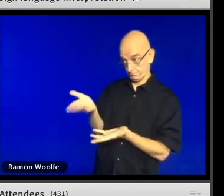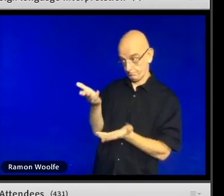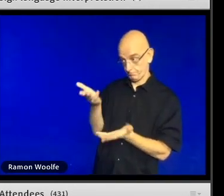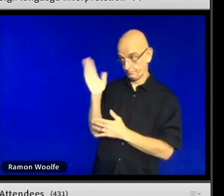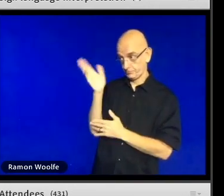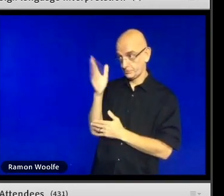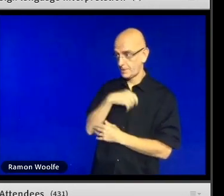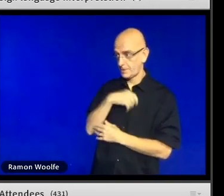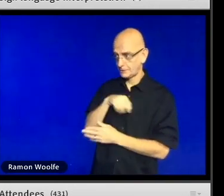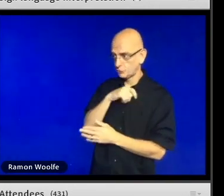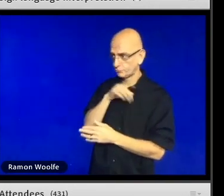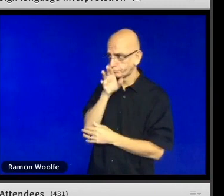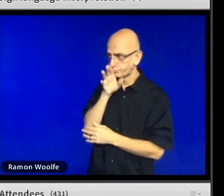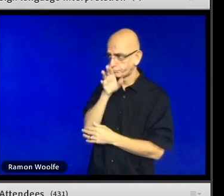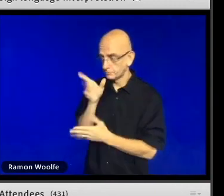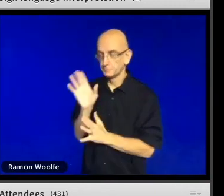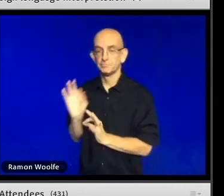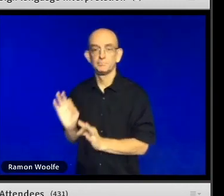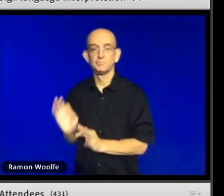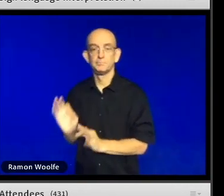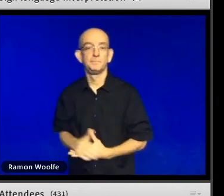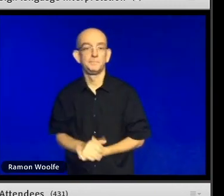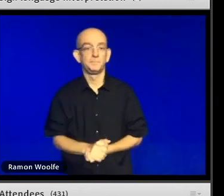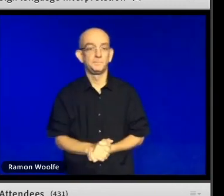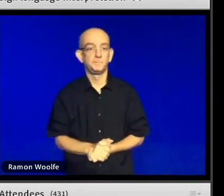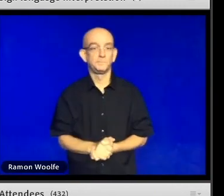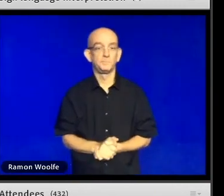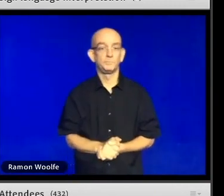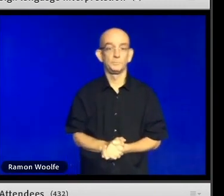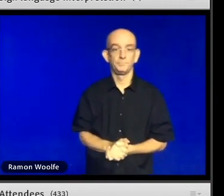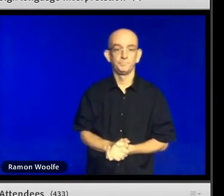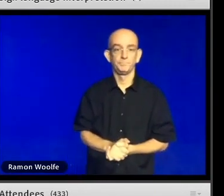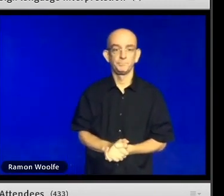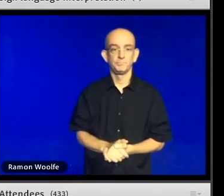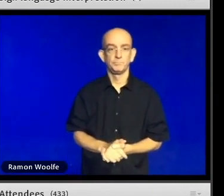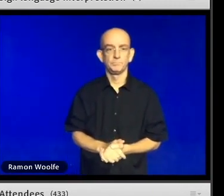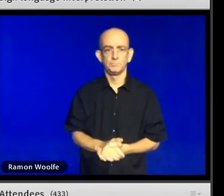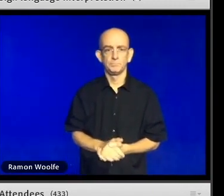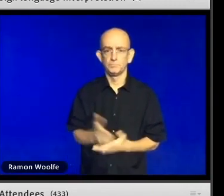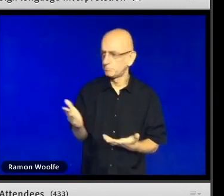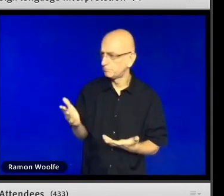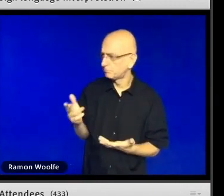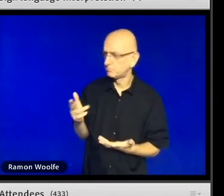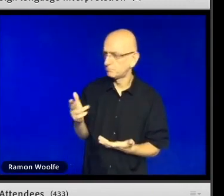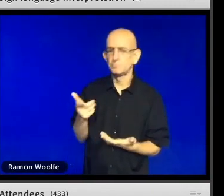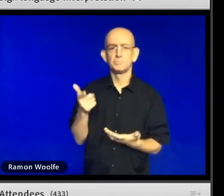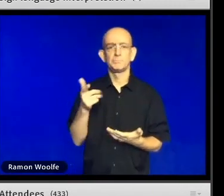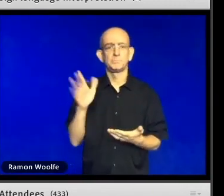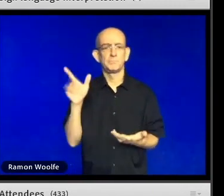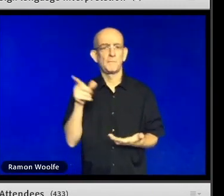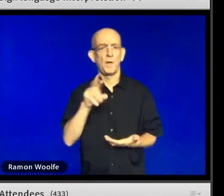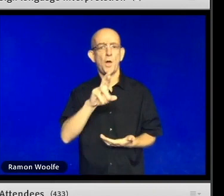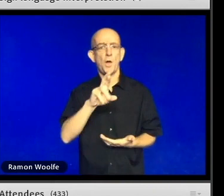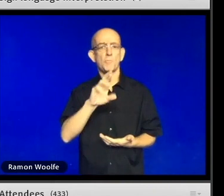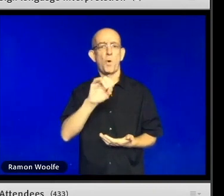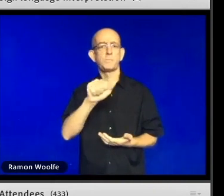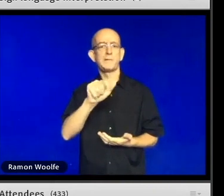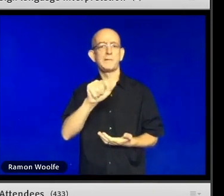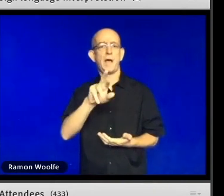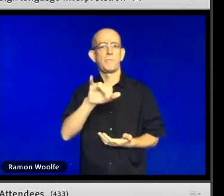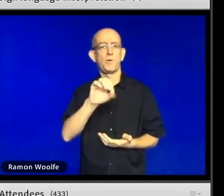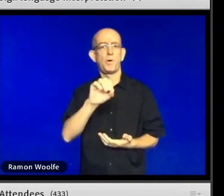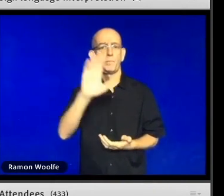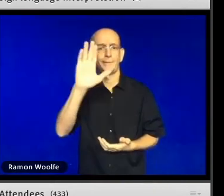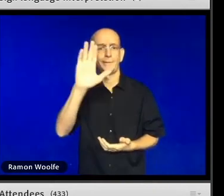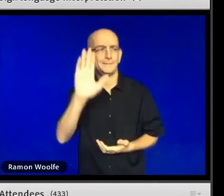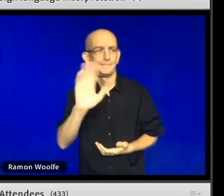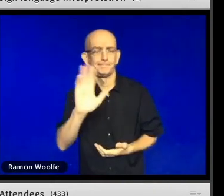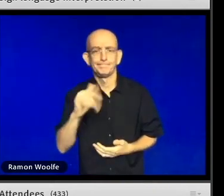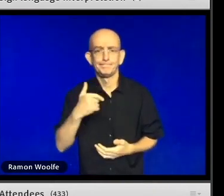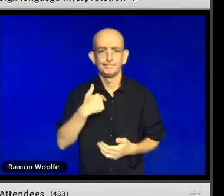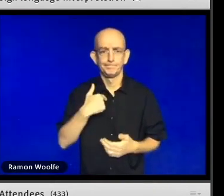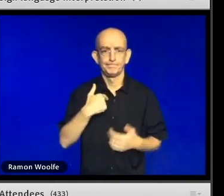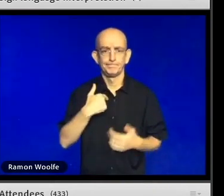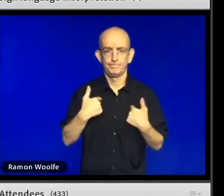necessary for the persons with disabilities. Thank you to all and I leave you with the